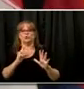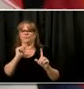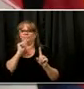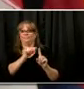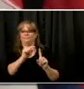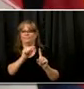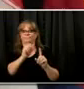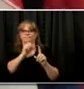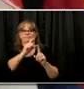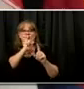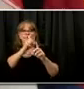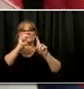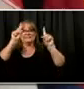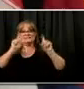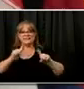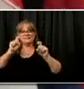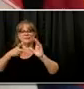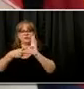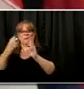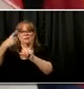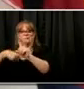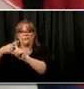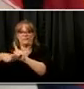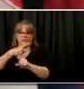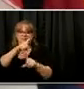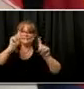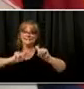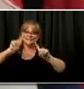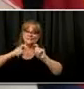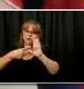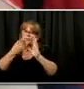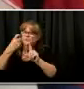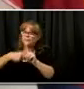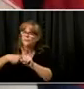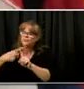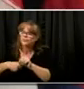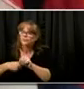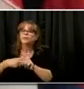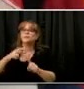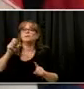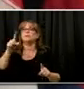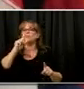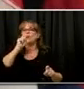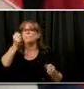done the same and then we're making sure that we apply the guidance that comes out from cdphe and